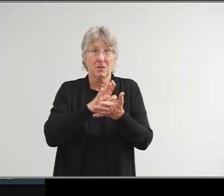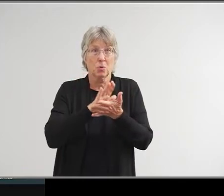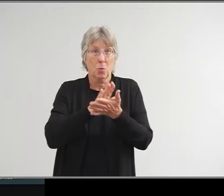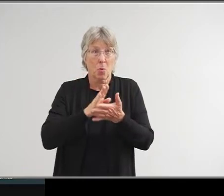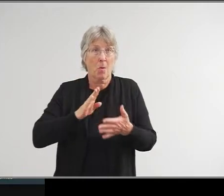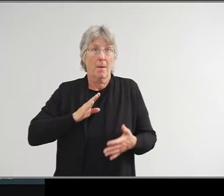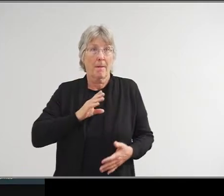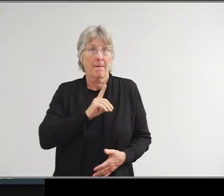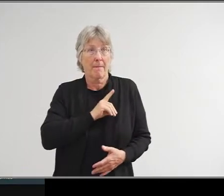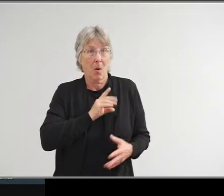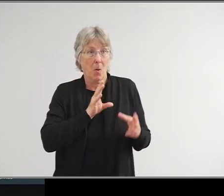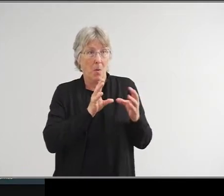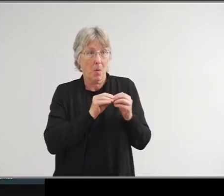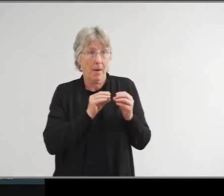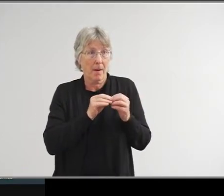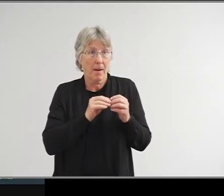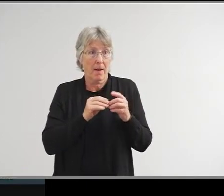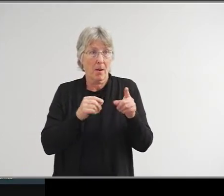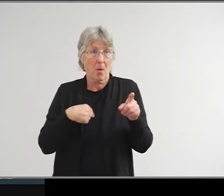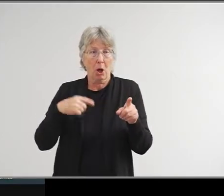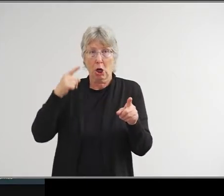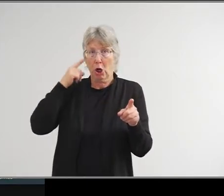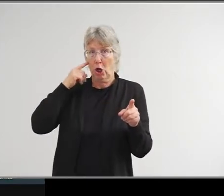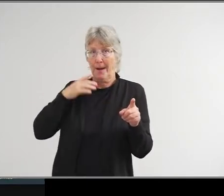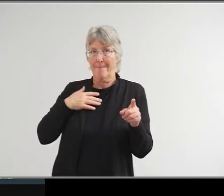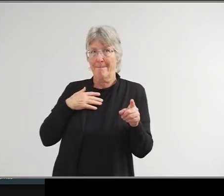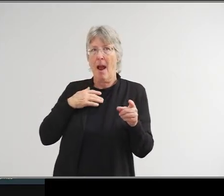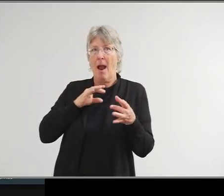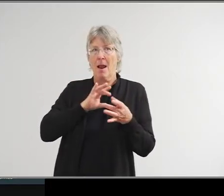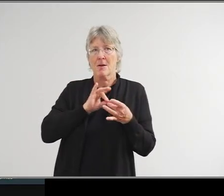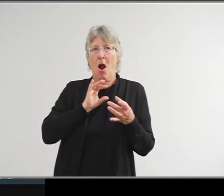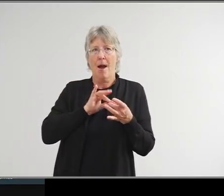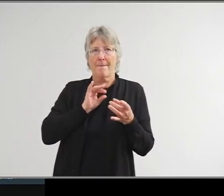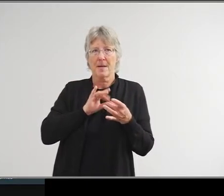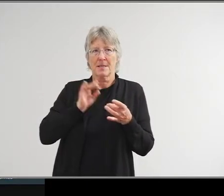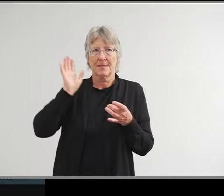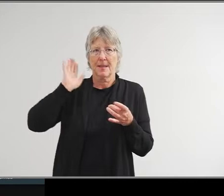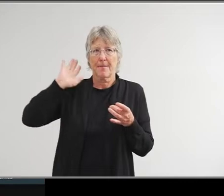or as heard my comments would know that